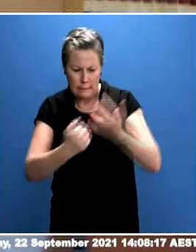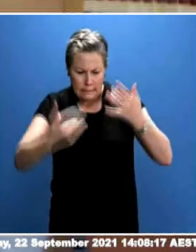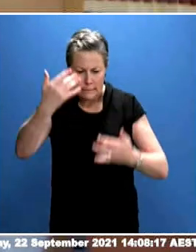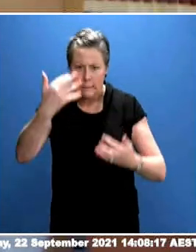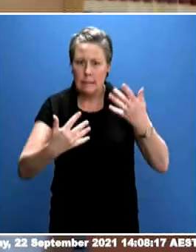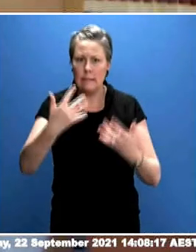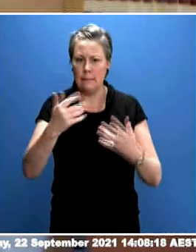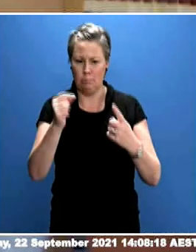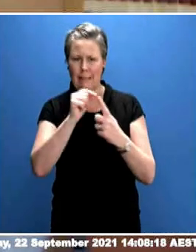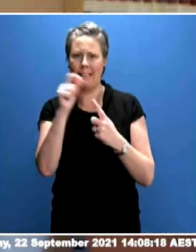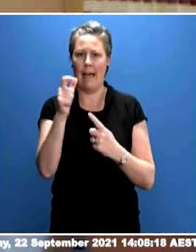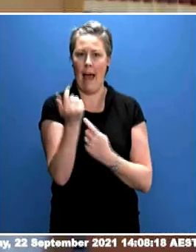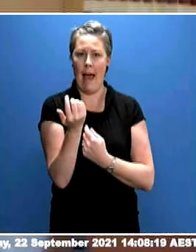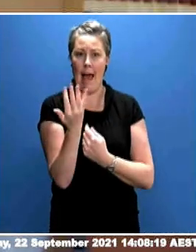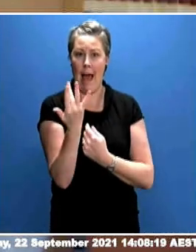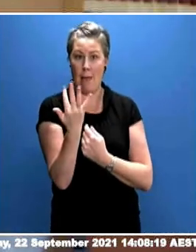in the residential homes who are Aboriginal?